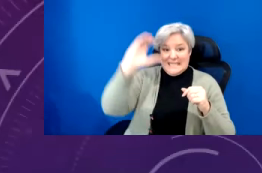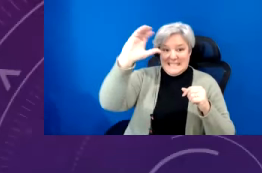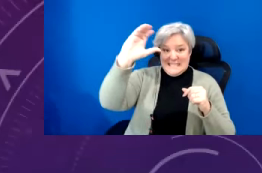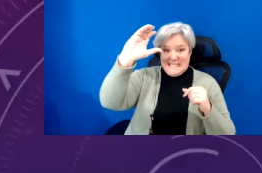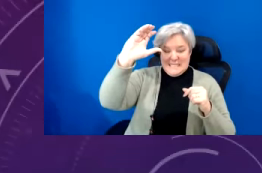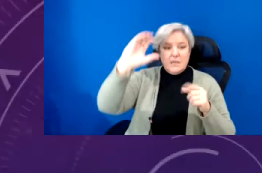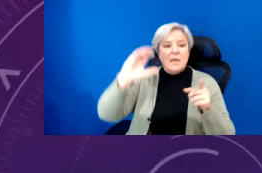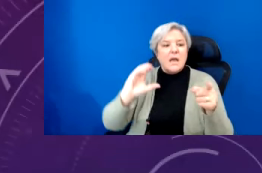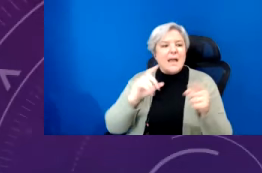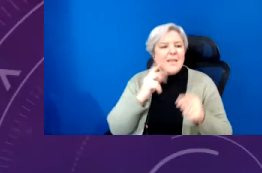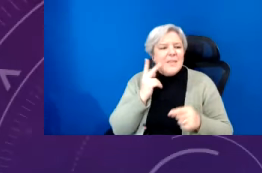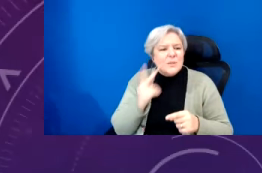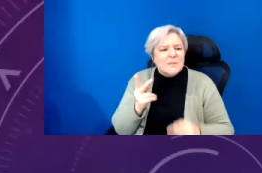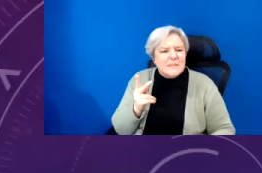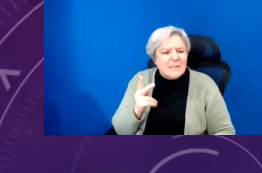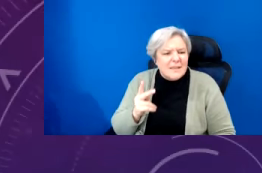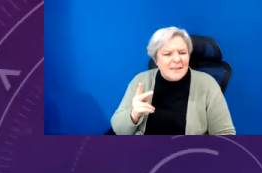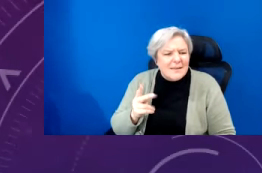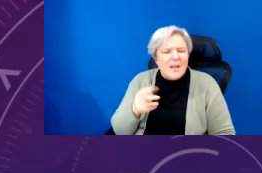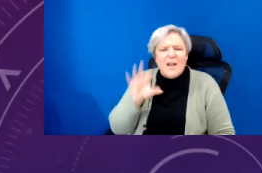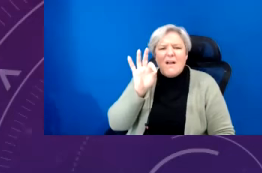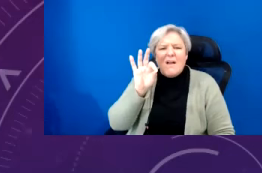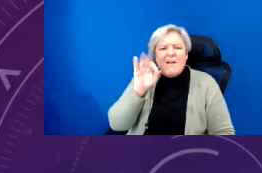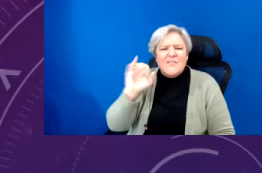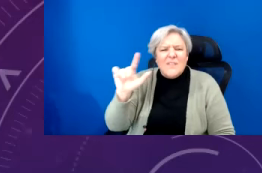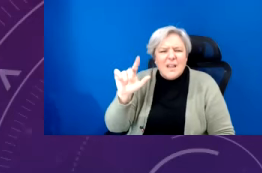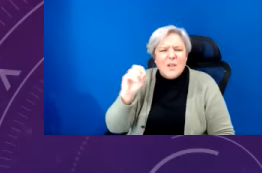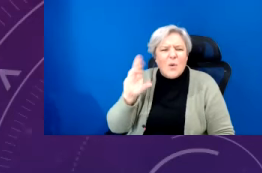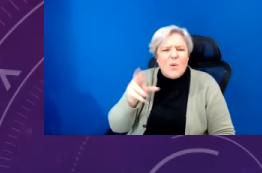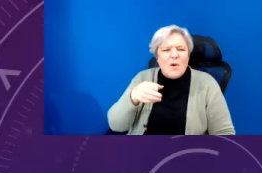a little highlight box or fill box boxes that they call it up in the menu.